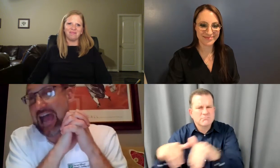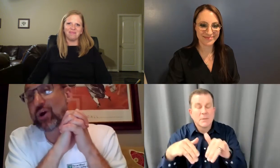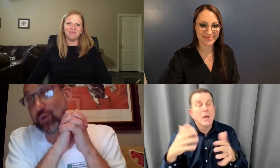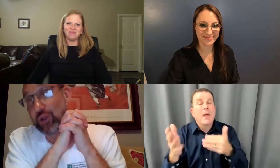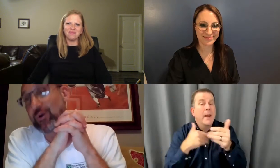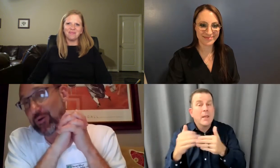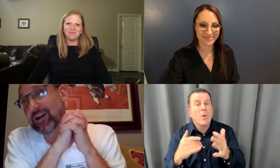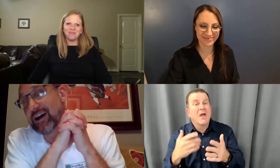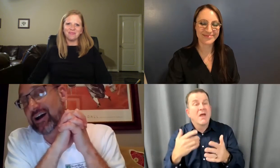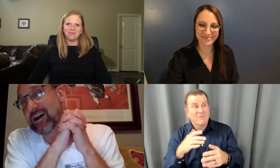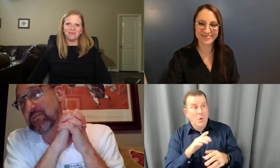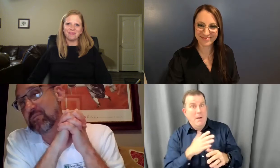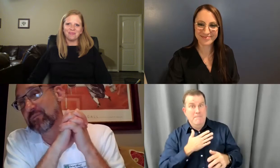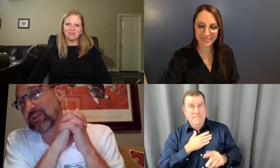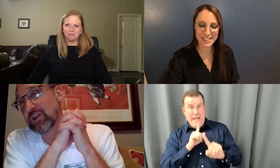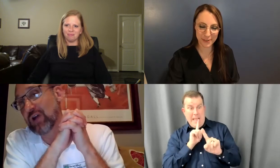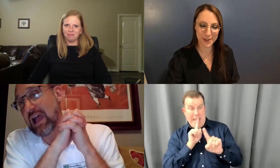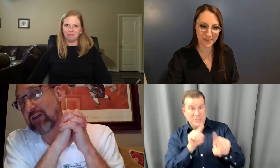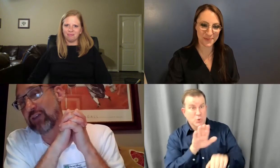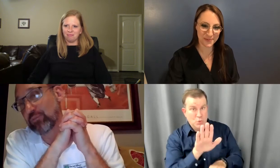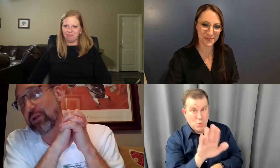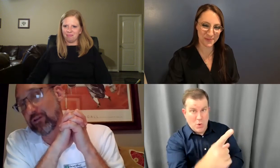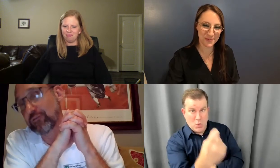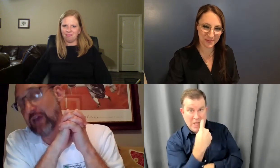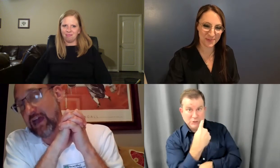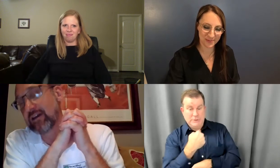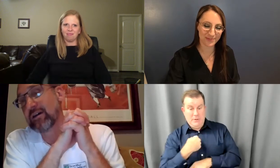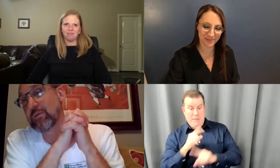I don't know how they prepare for that,